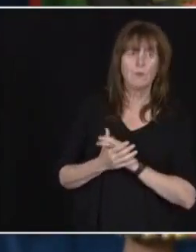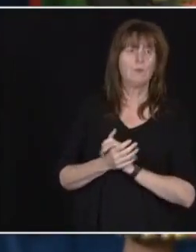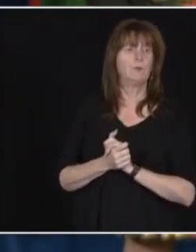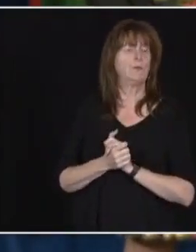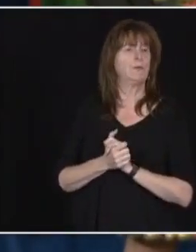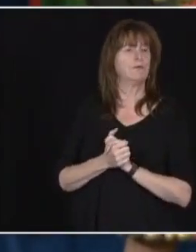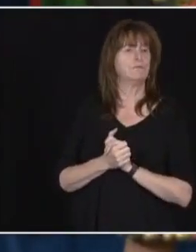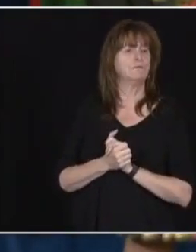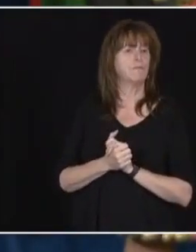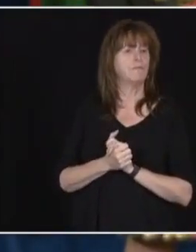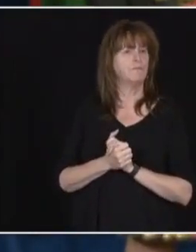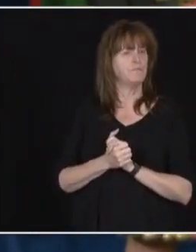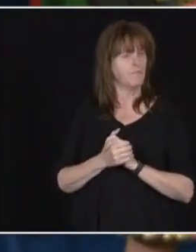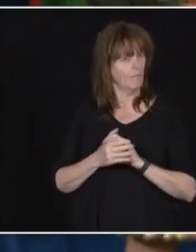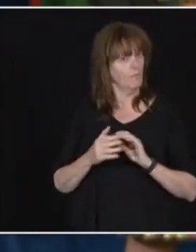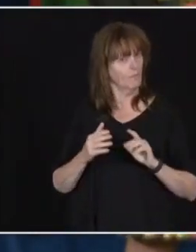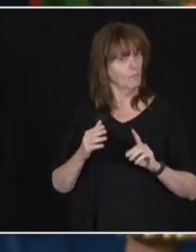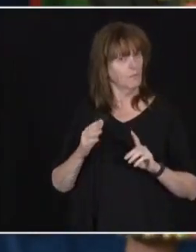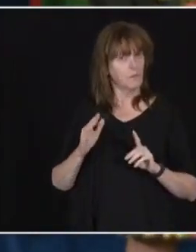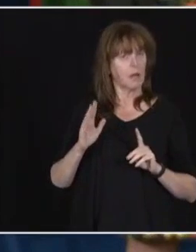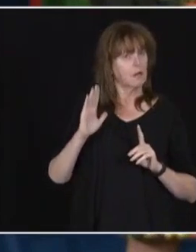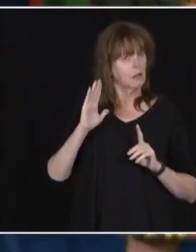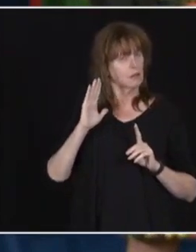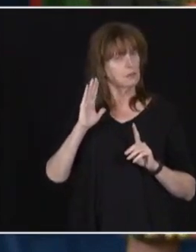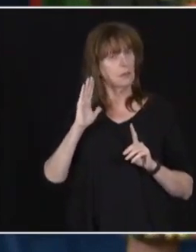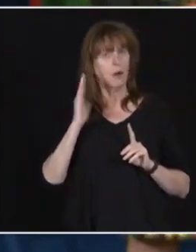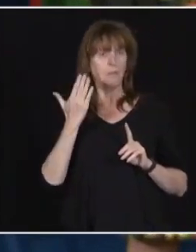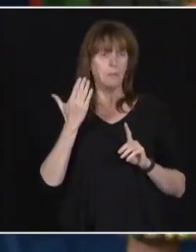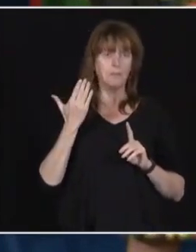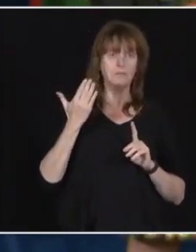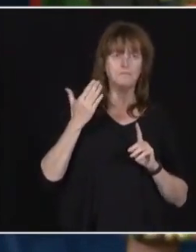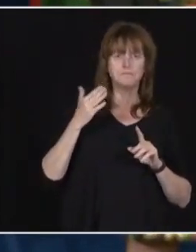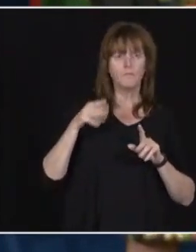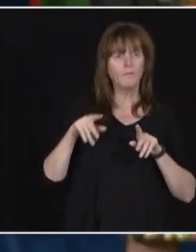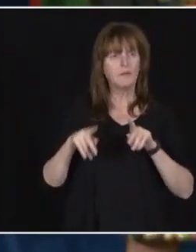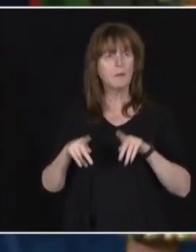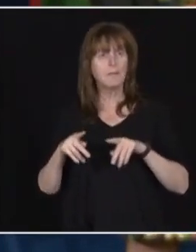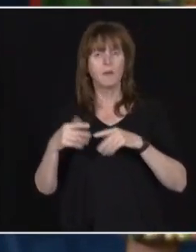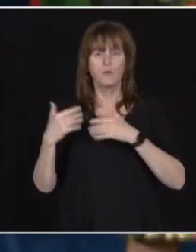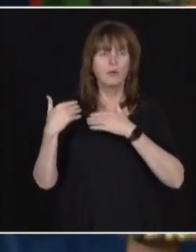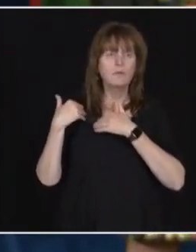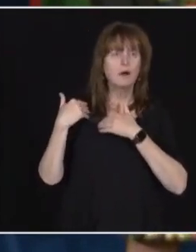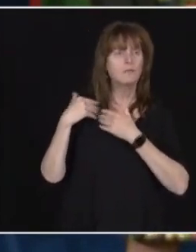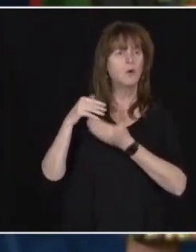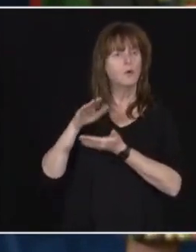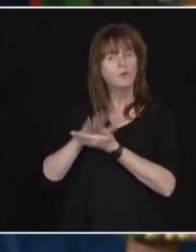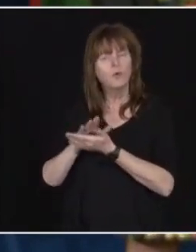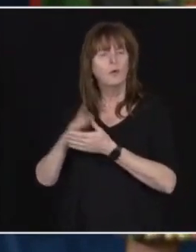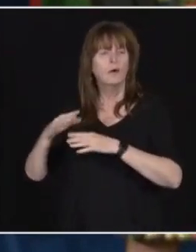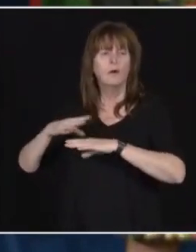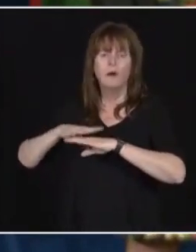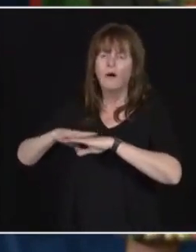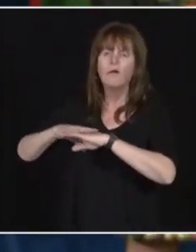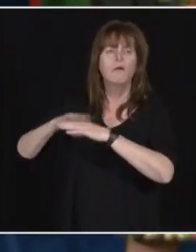fellow minister, it seems if custodians and other staff